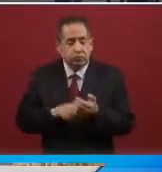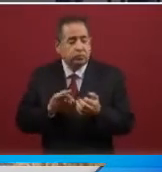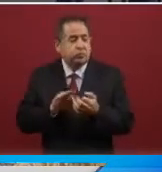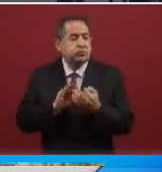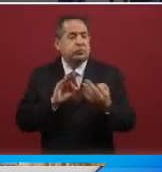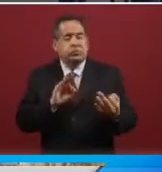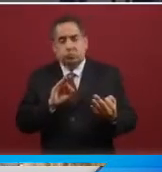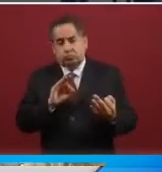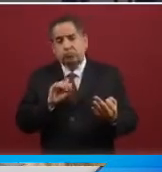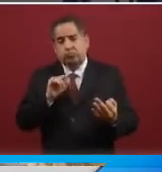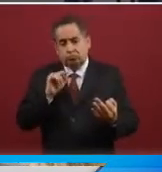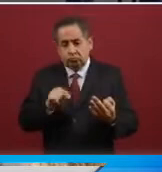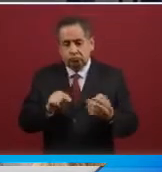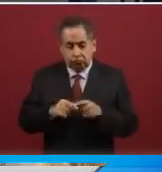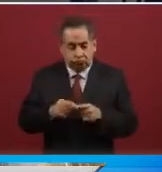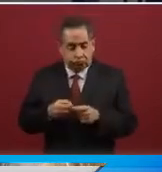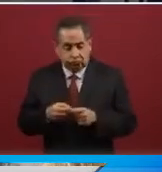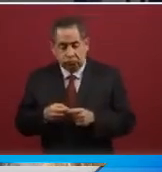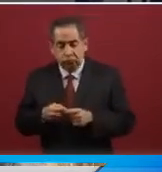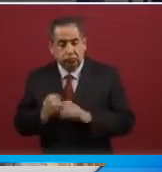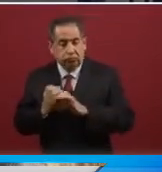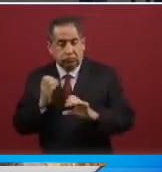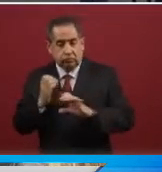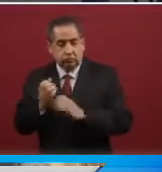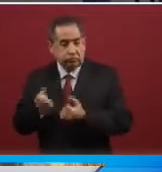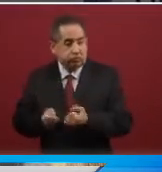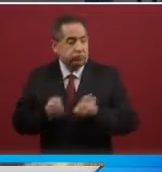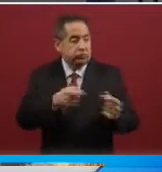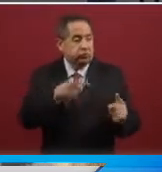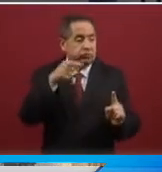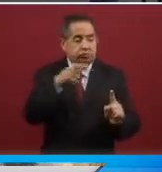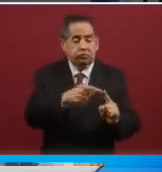LP Gas, G.PAGASA brand cylinders at 19.10 per kilogram